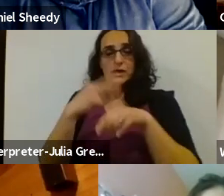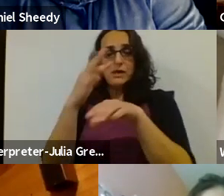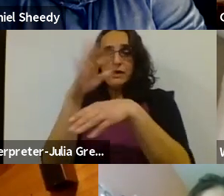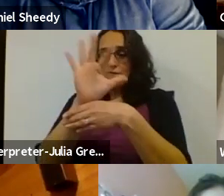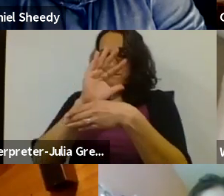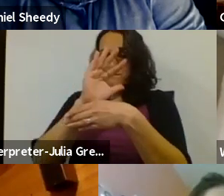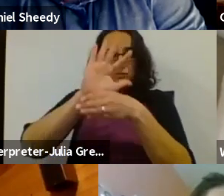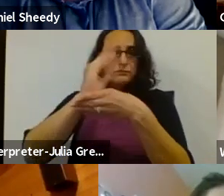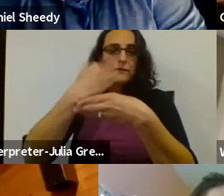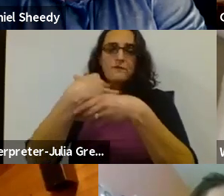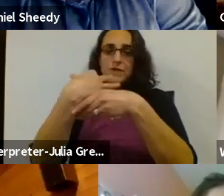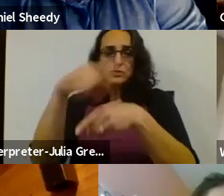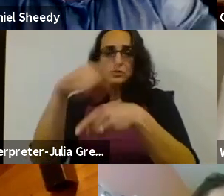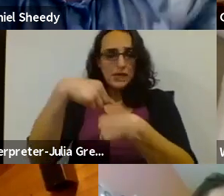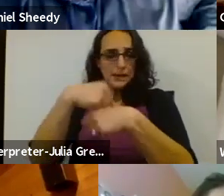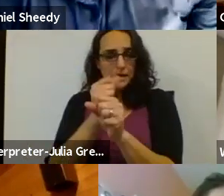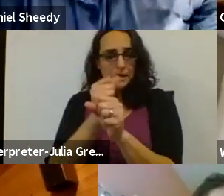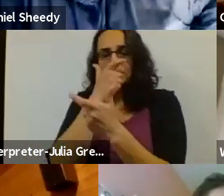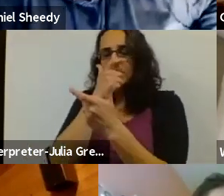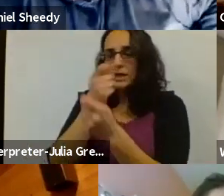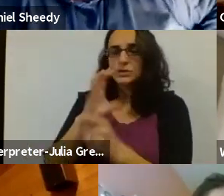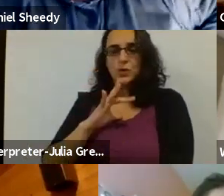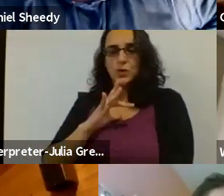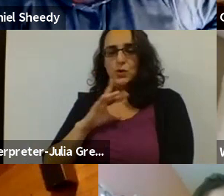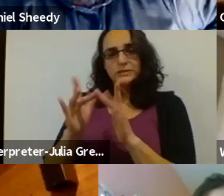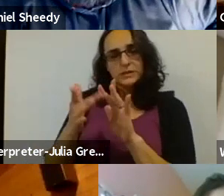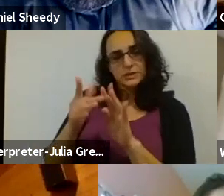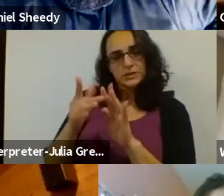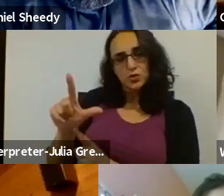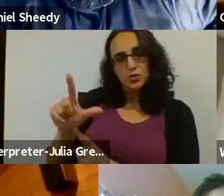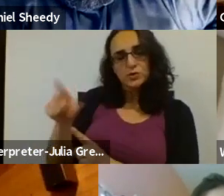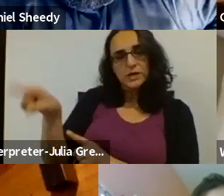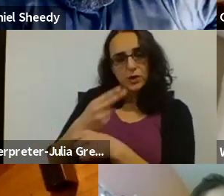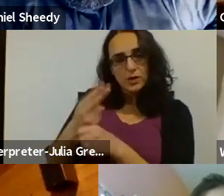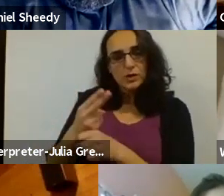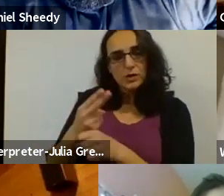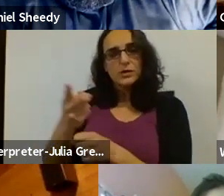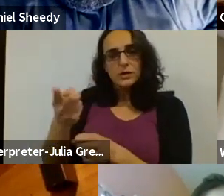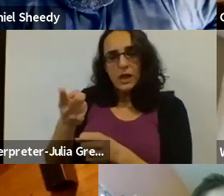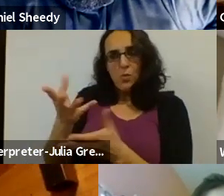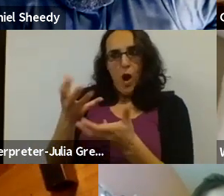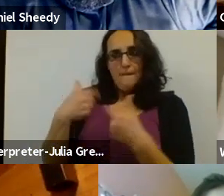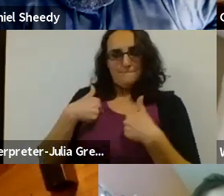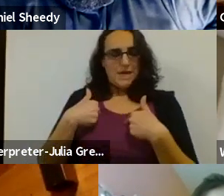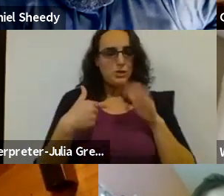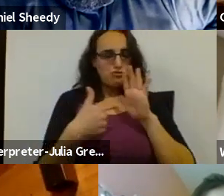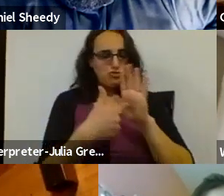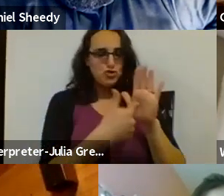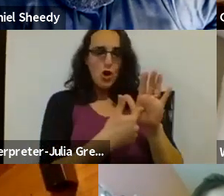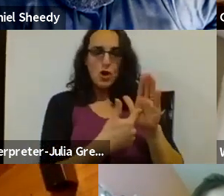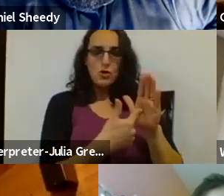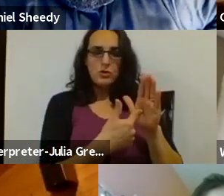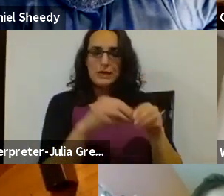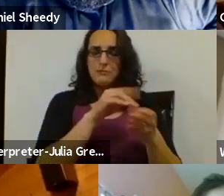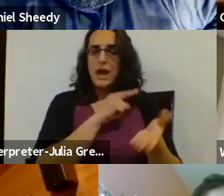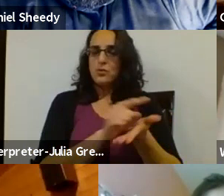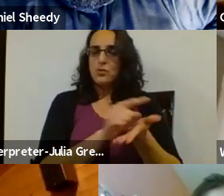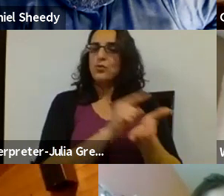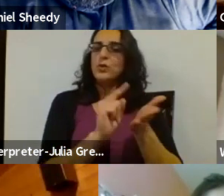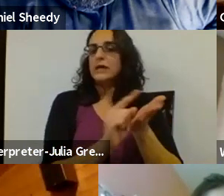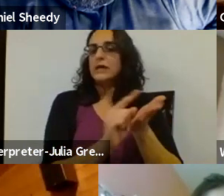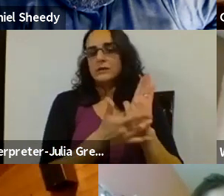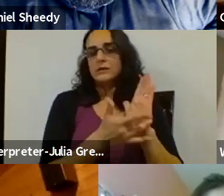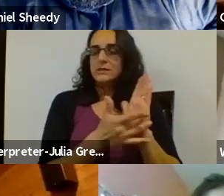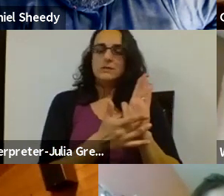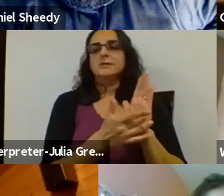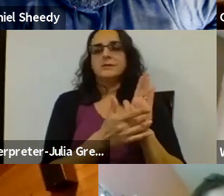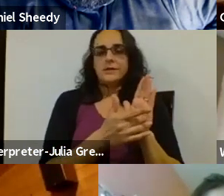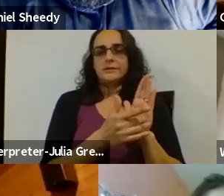Christina Scilingo: Of interesting cool digital tools that they're using that they want me to feature and my kind of weekly tech newsletter that I call light bites after out like right